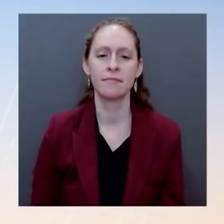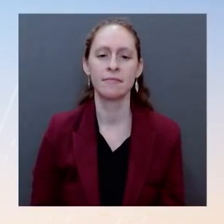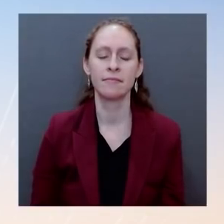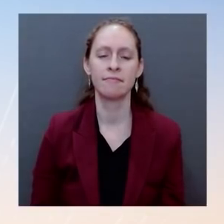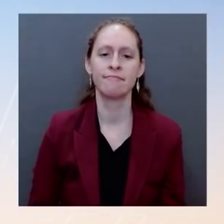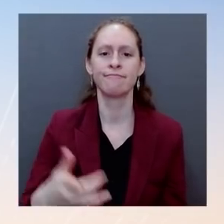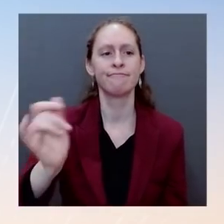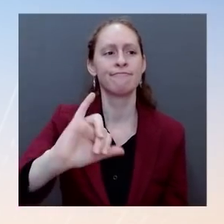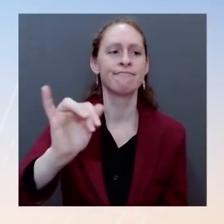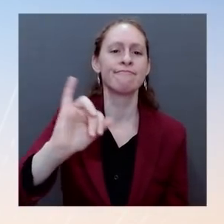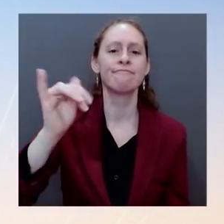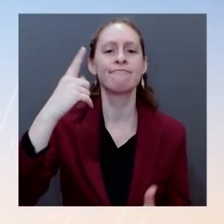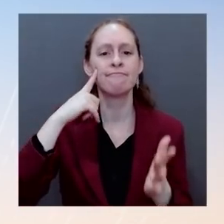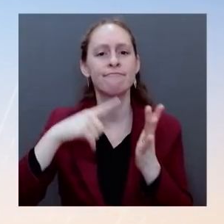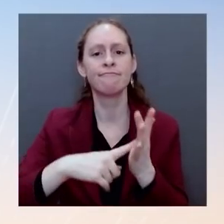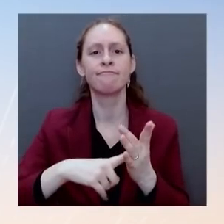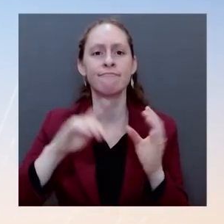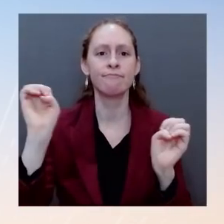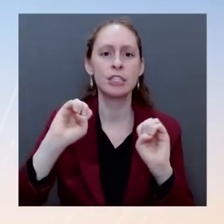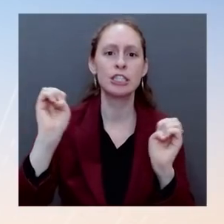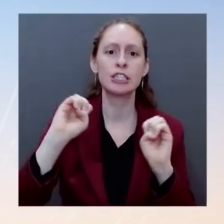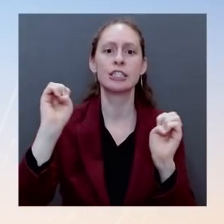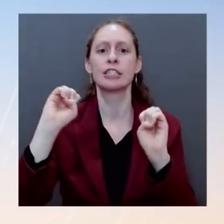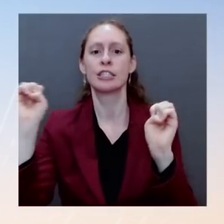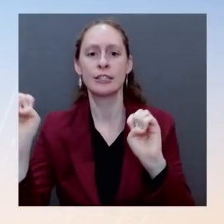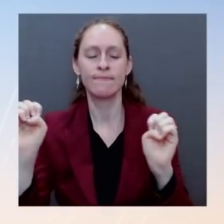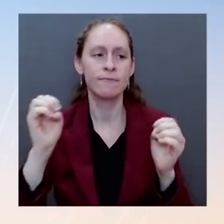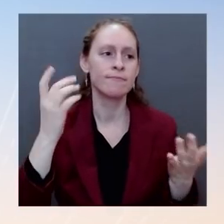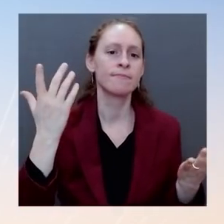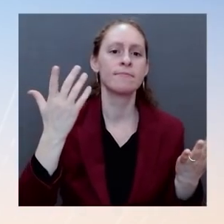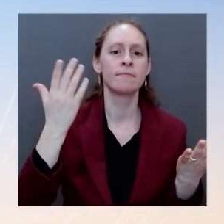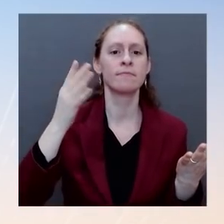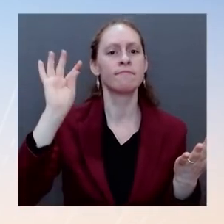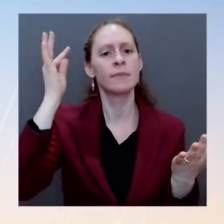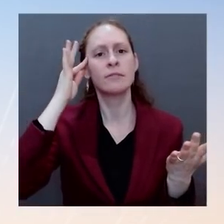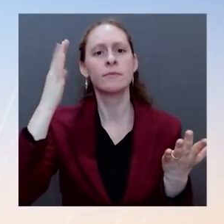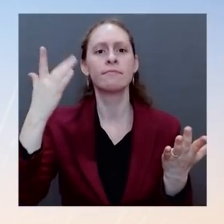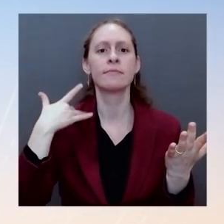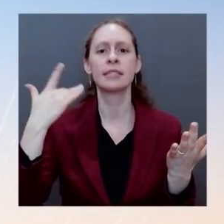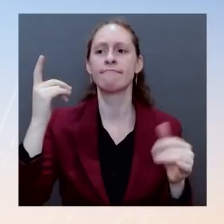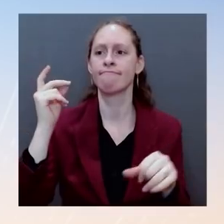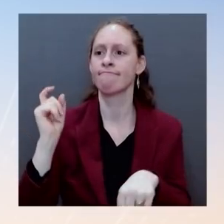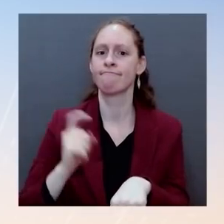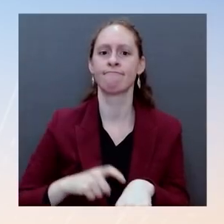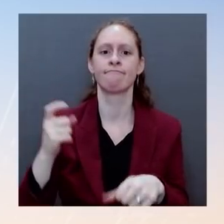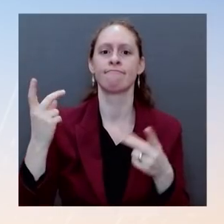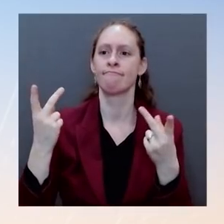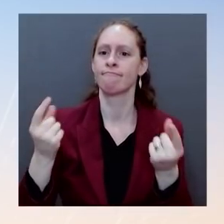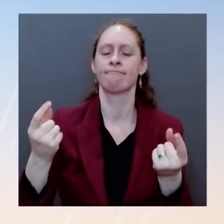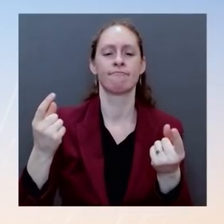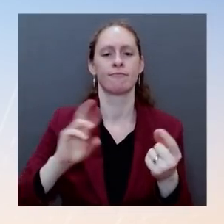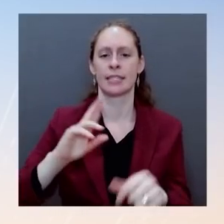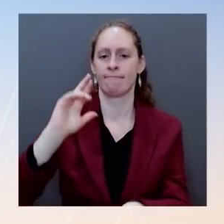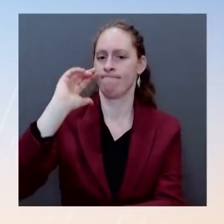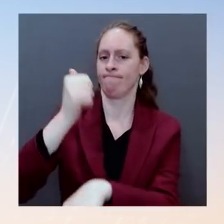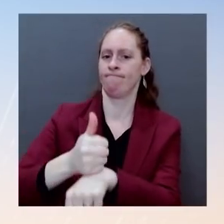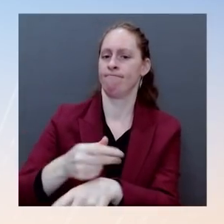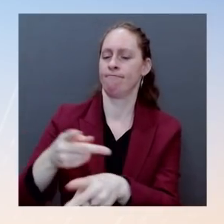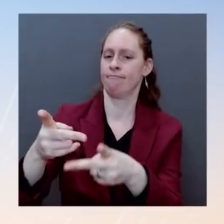which is to create a government market for tests and say to test makers in May and June of the -- of last year,